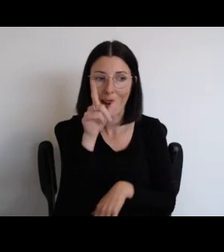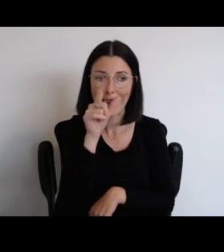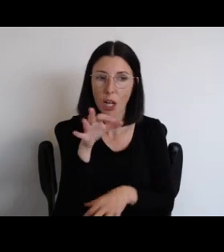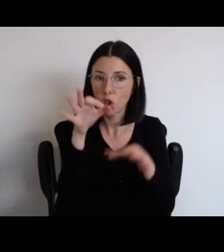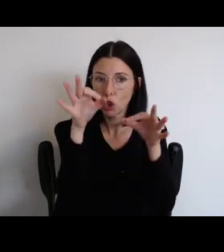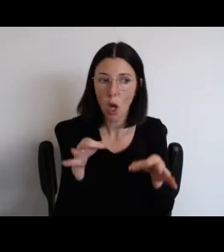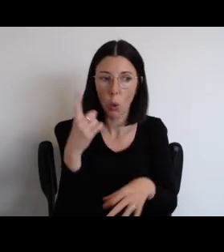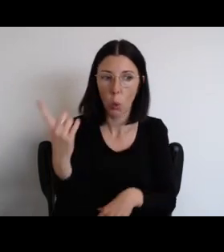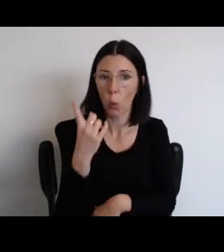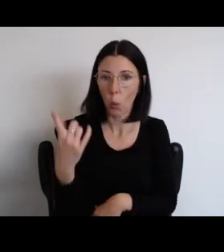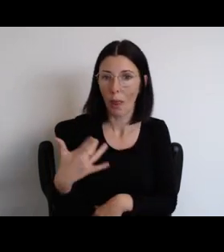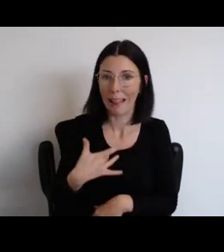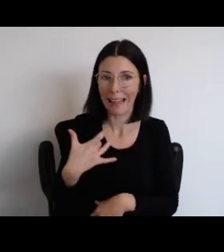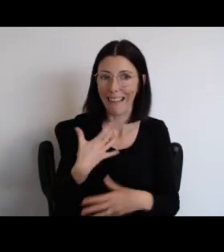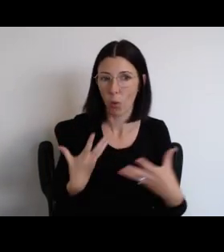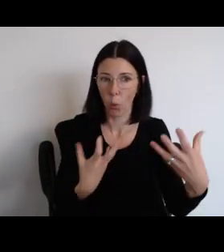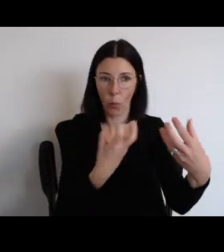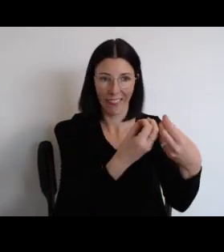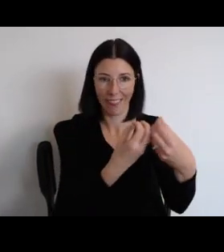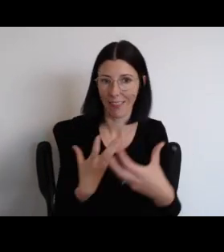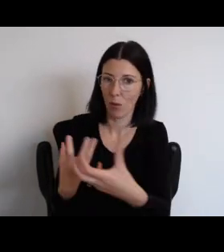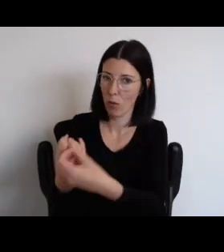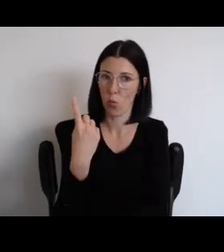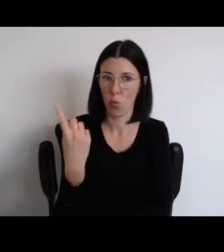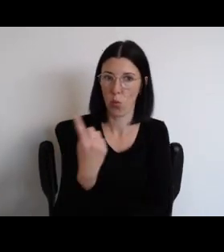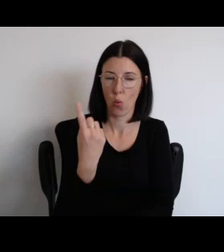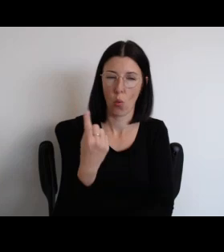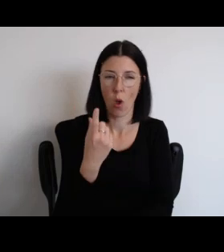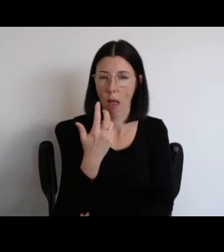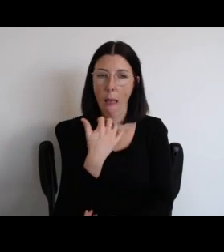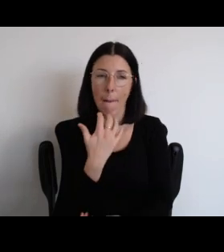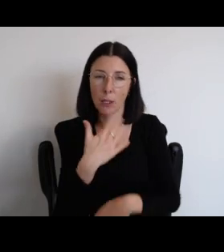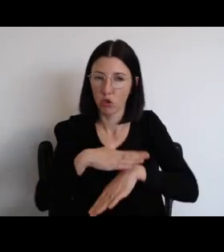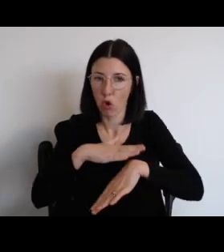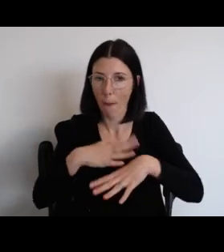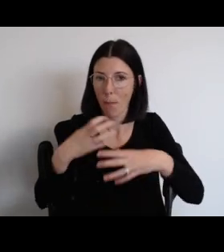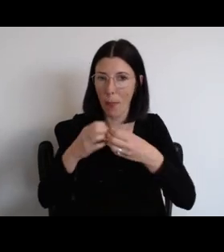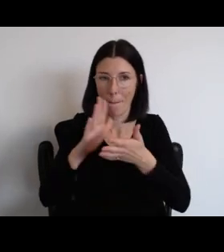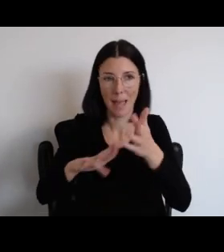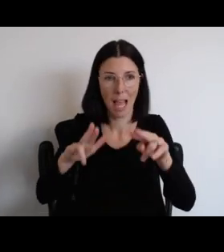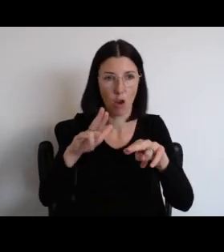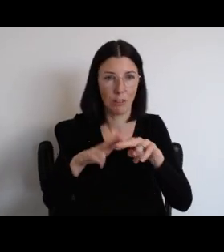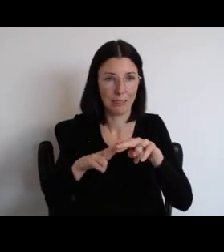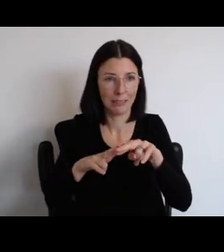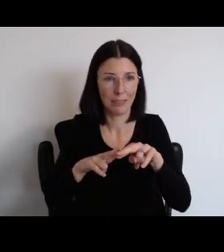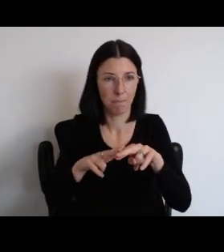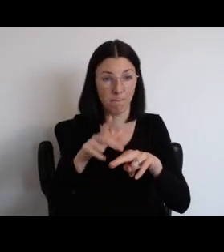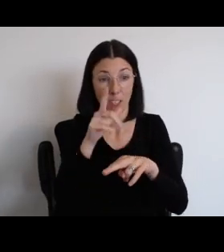they spend with their parents um so if you'd like to pop an answer in the box there the options are